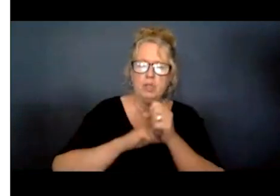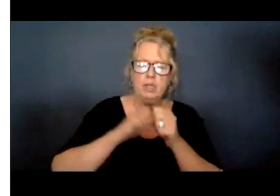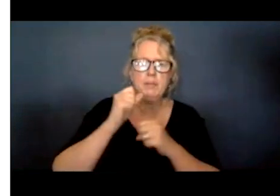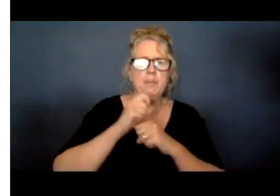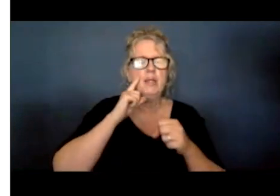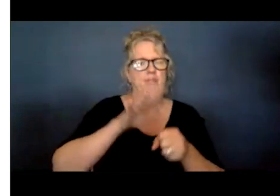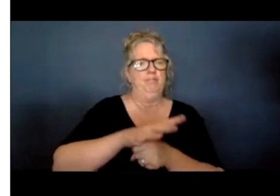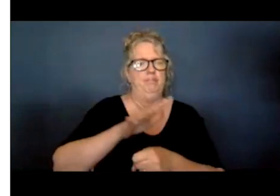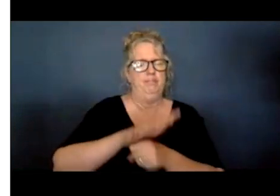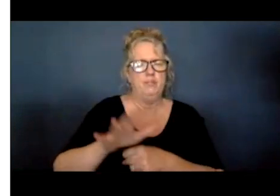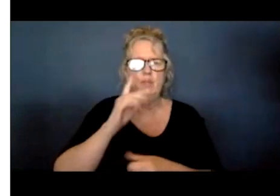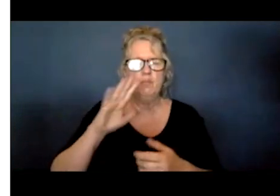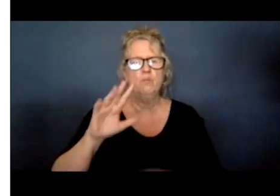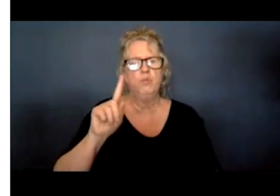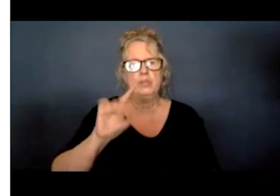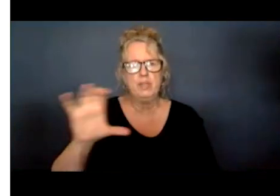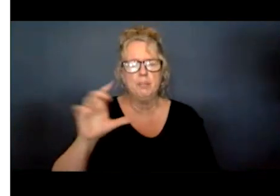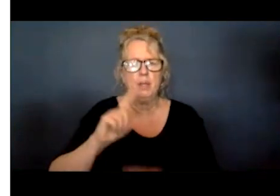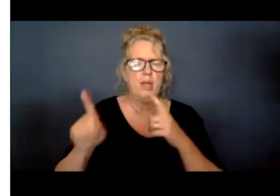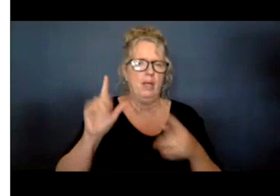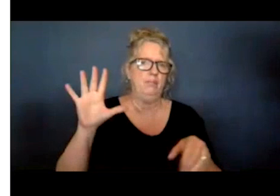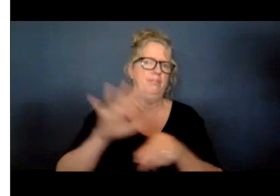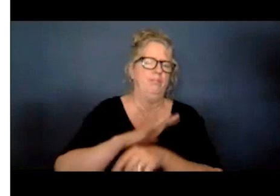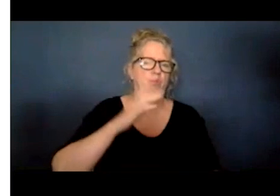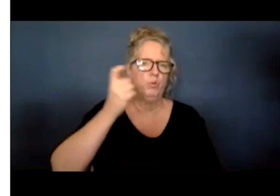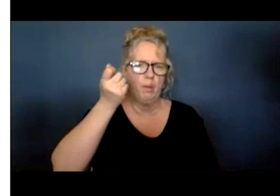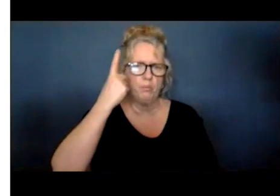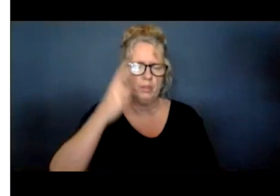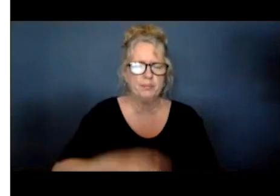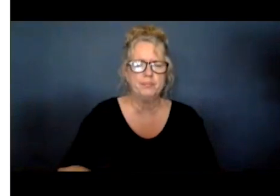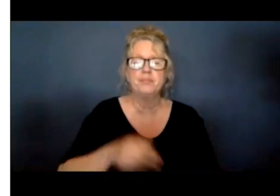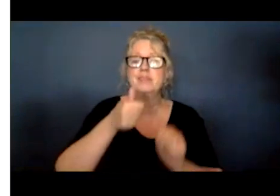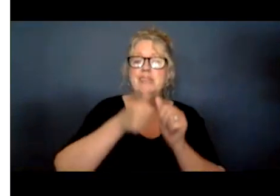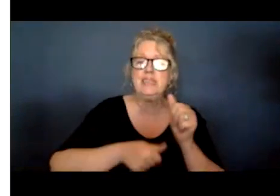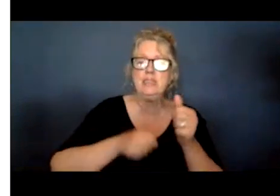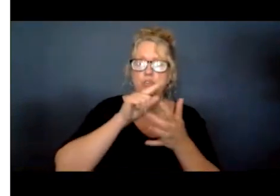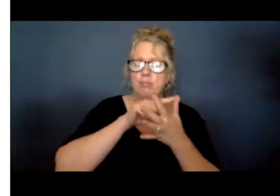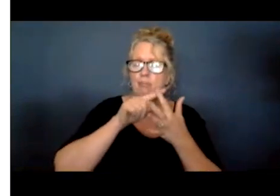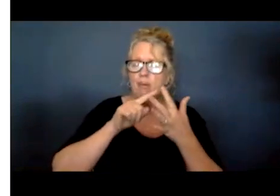navigation and improves comprehension. Each feature reinforces the others,